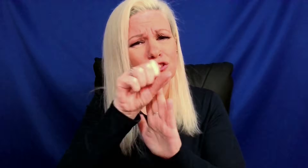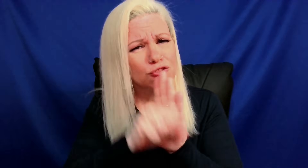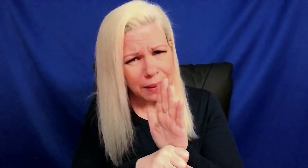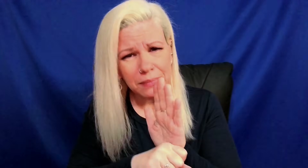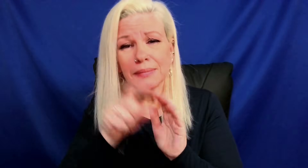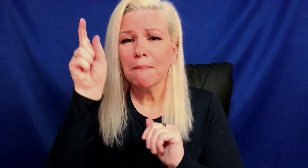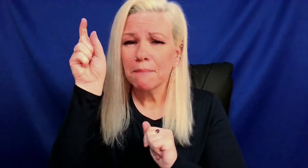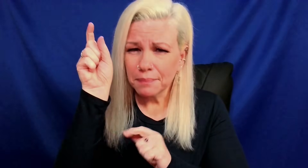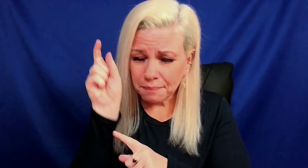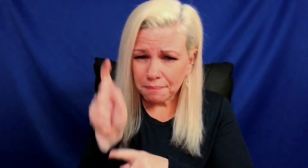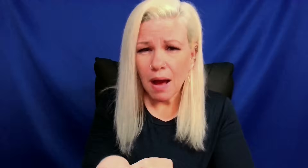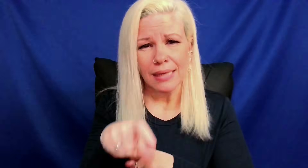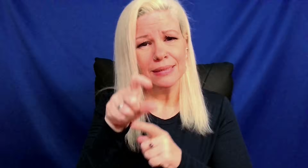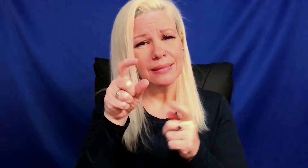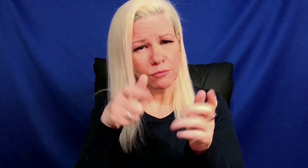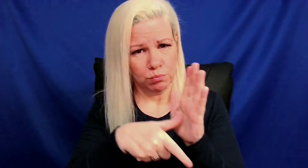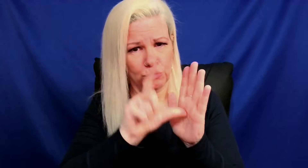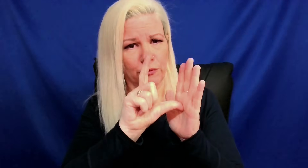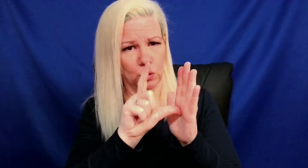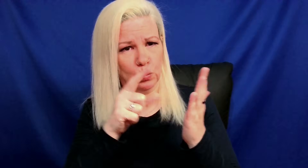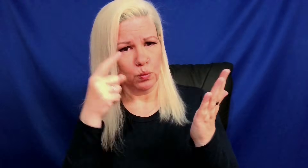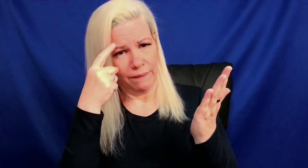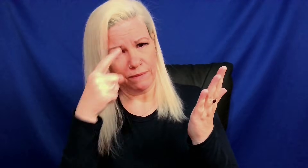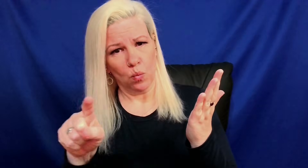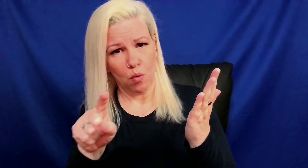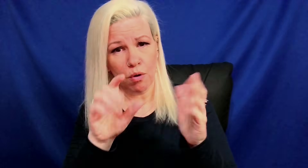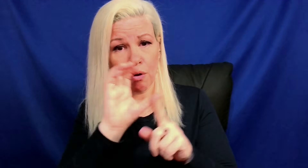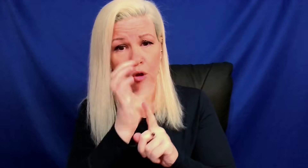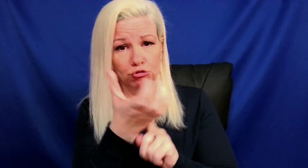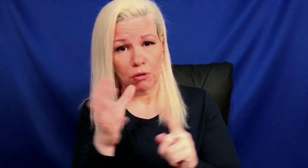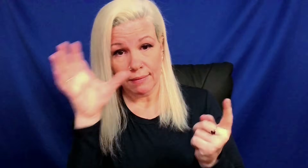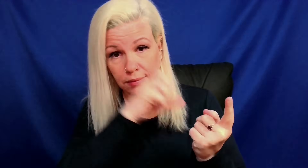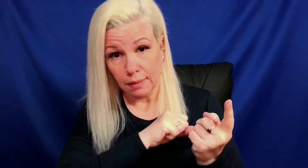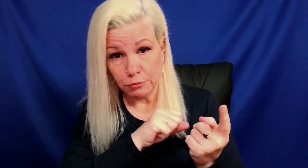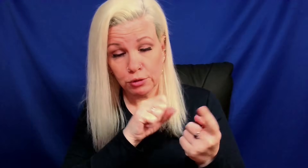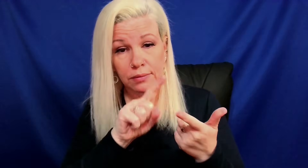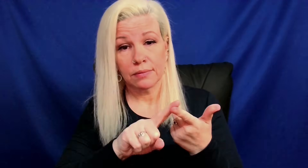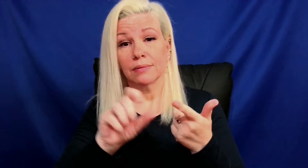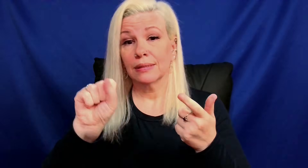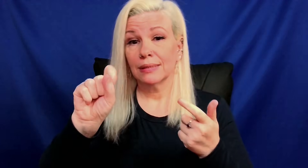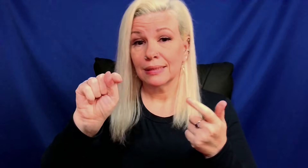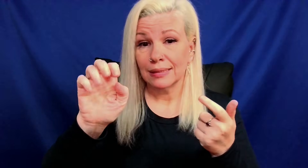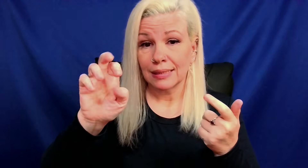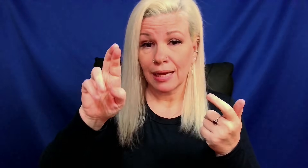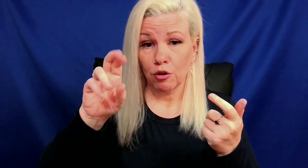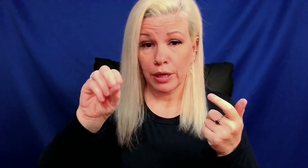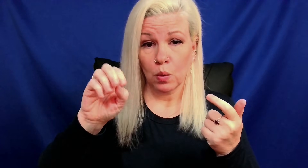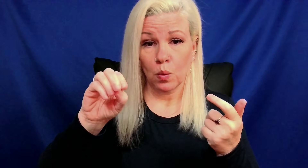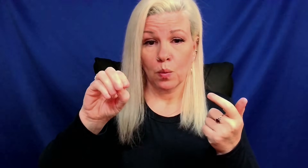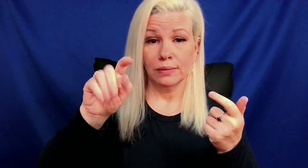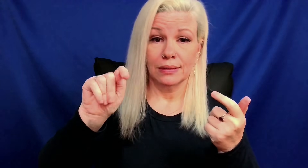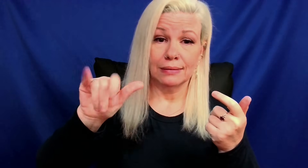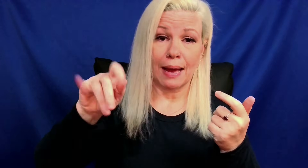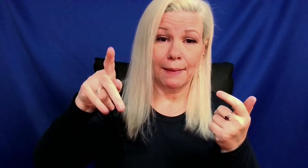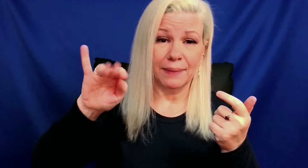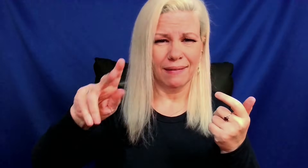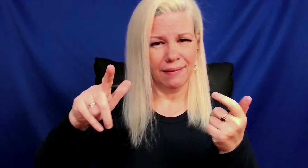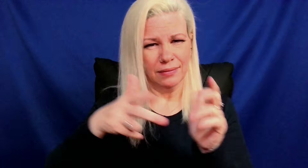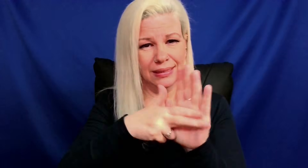Scripts must be reviewed for: cultural assumptions, stereotyping, regional bias,